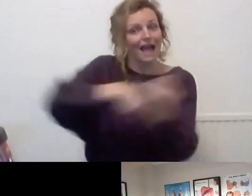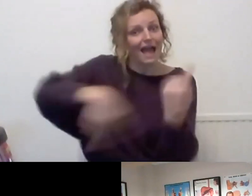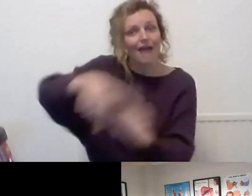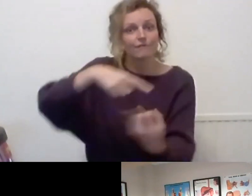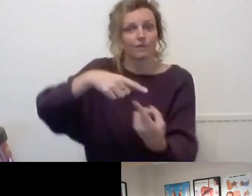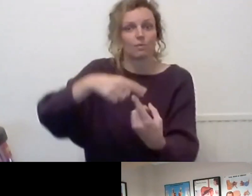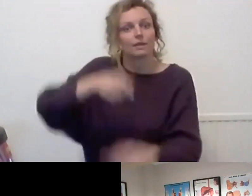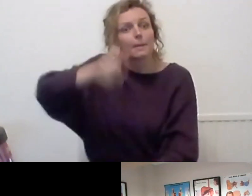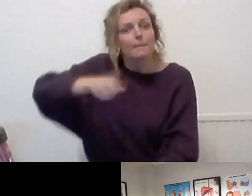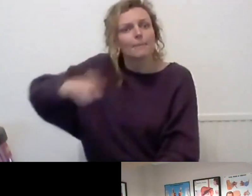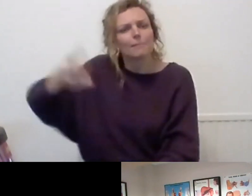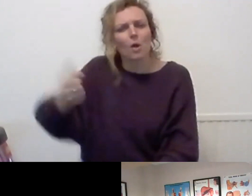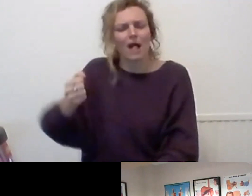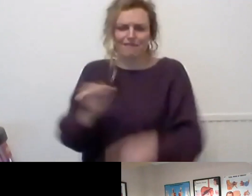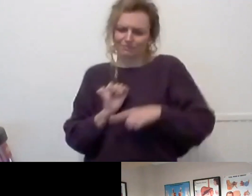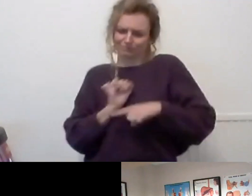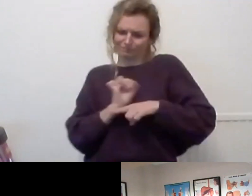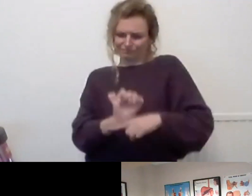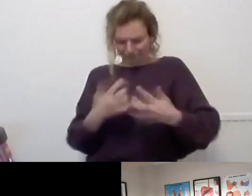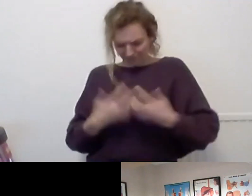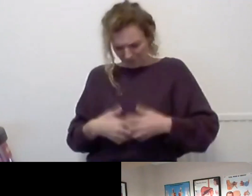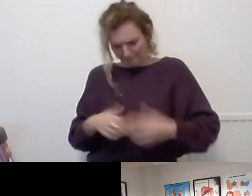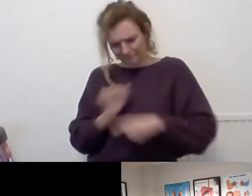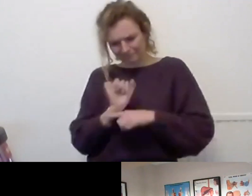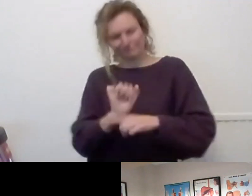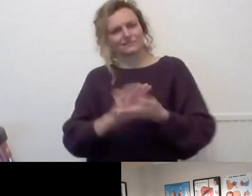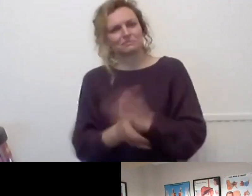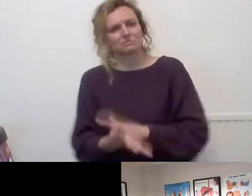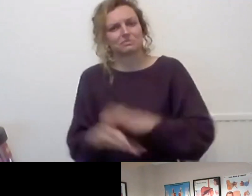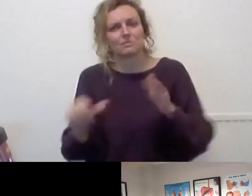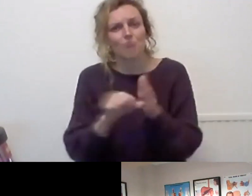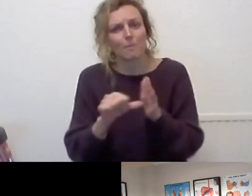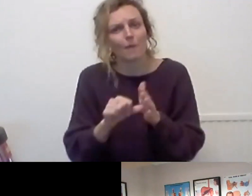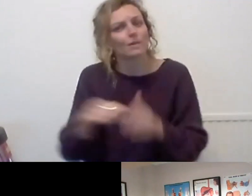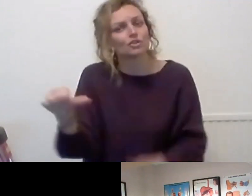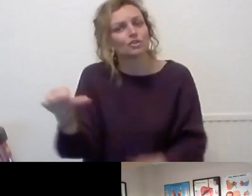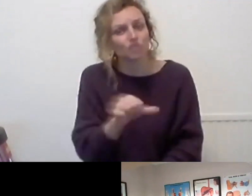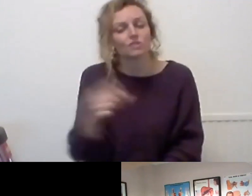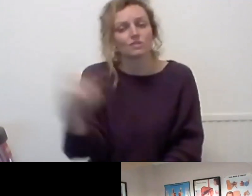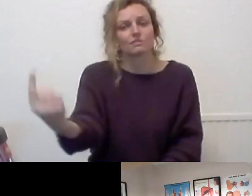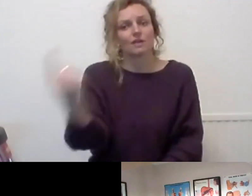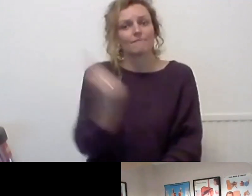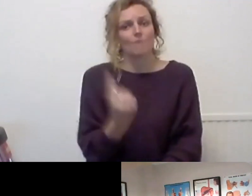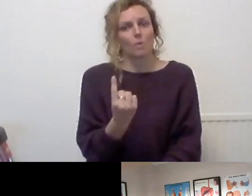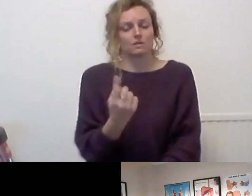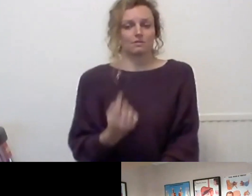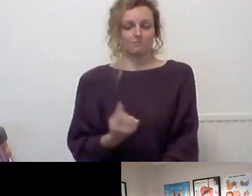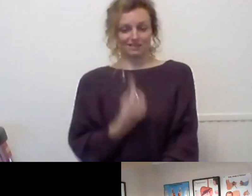when they're called. And indeed, the from an autoimmune condition point of view, you know,